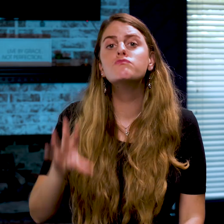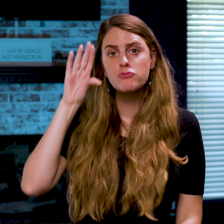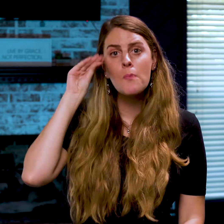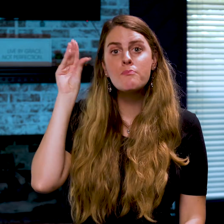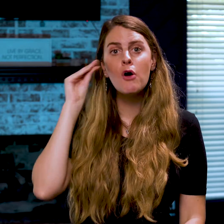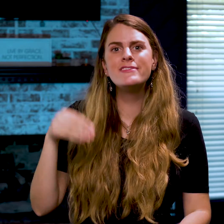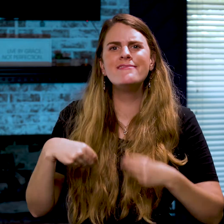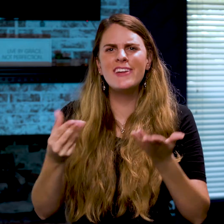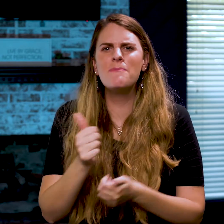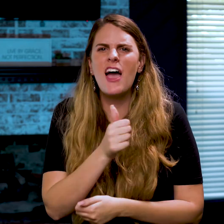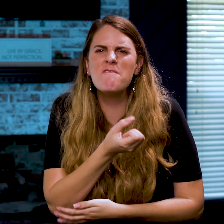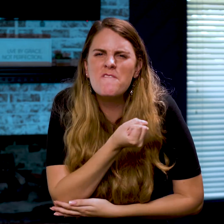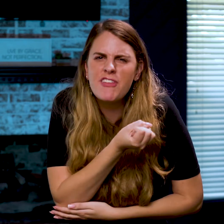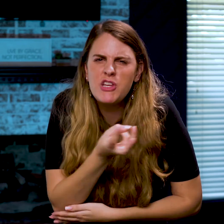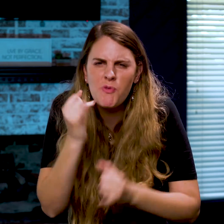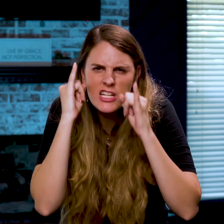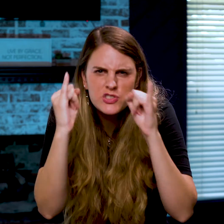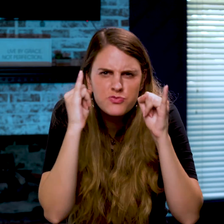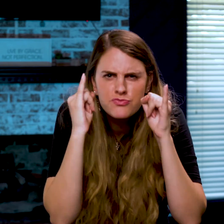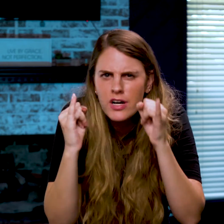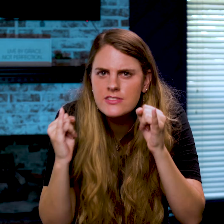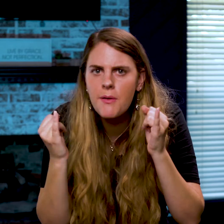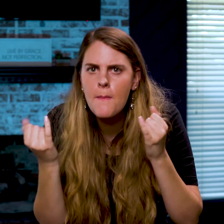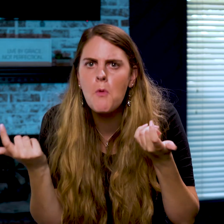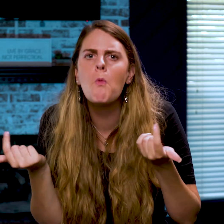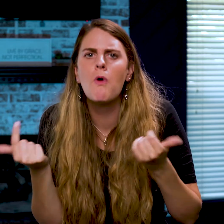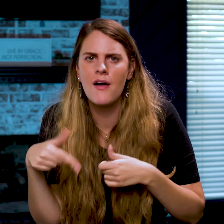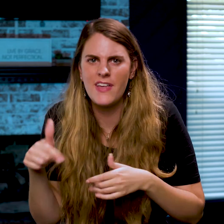Moses gives a few instructions for when